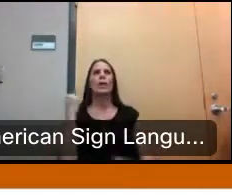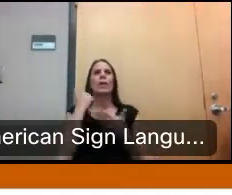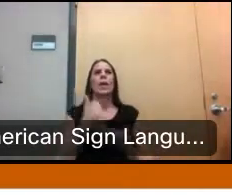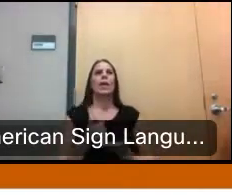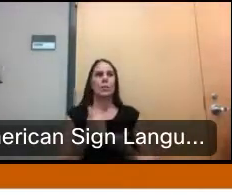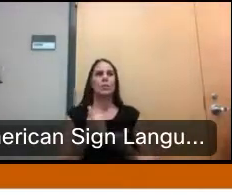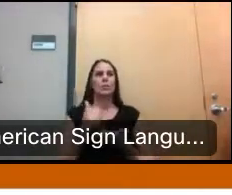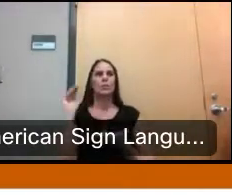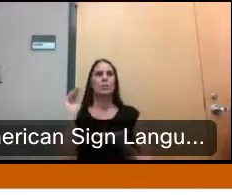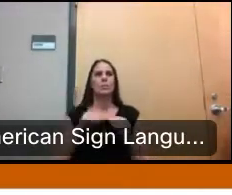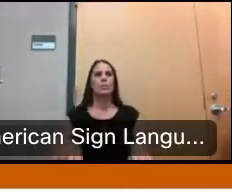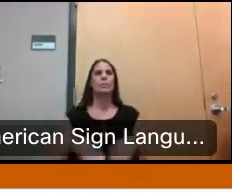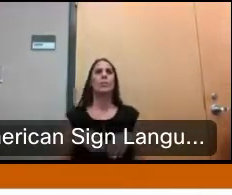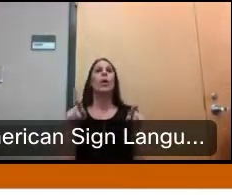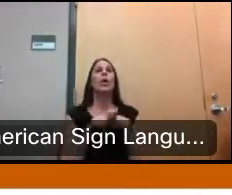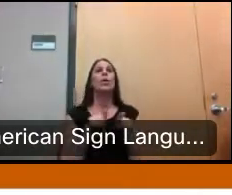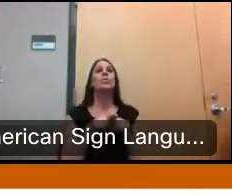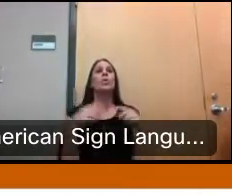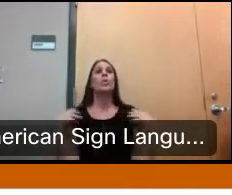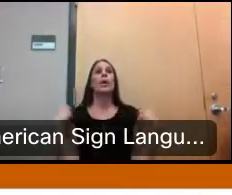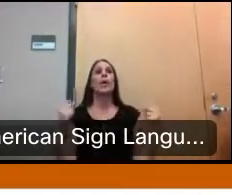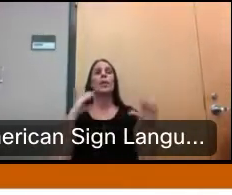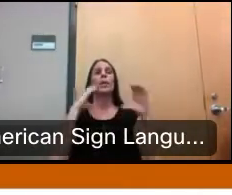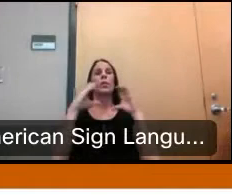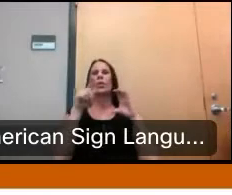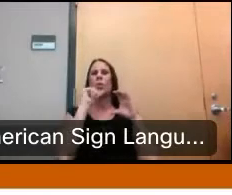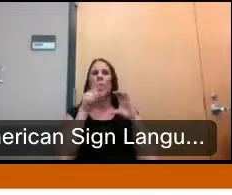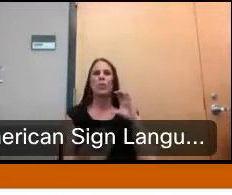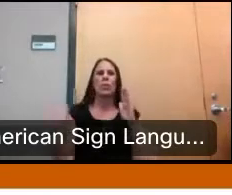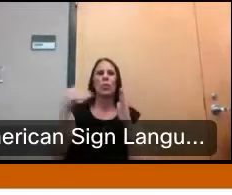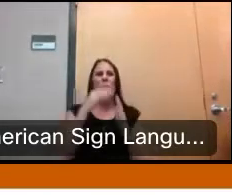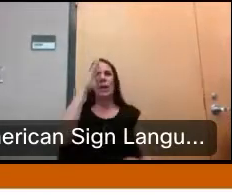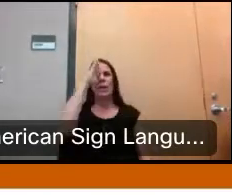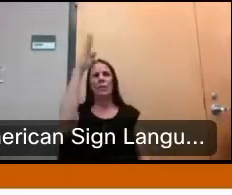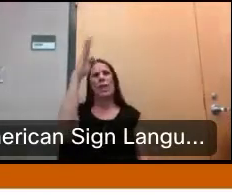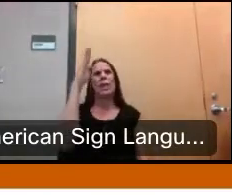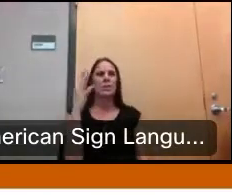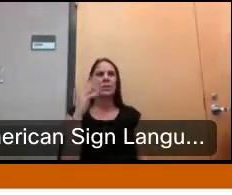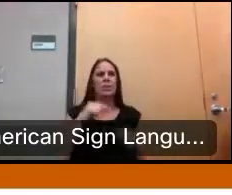Also in, like, you don't have to reinvent the wheel from scratch. Um, this was a message